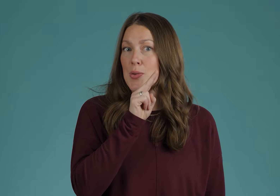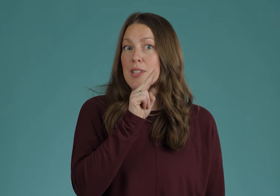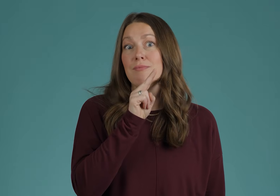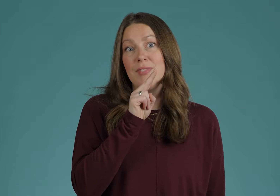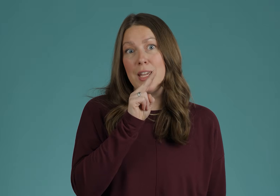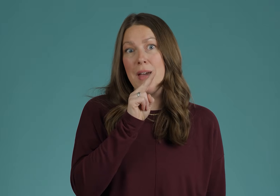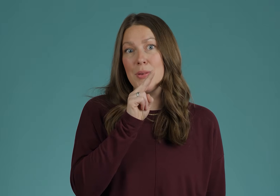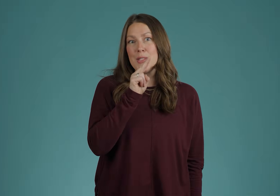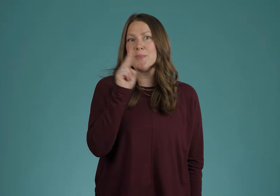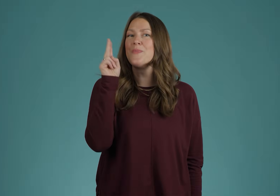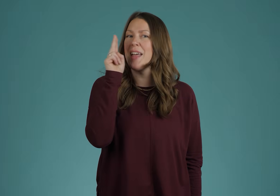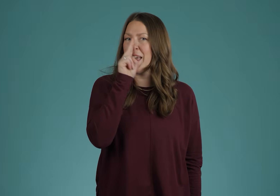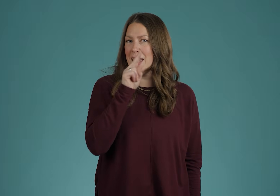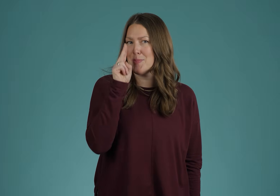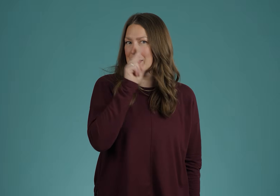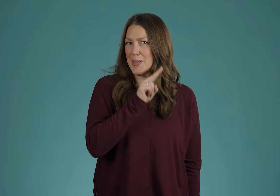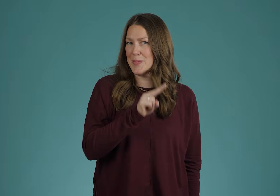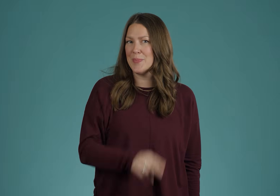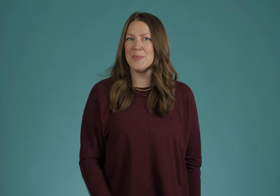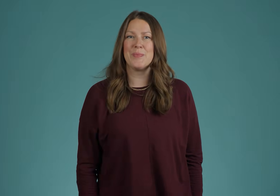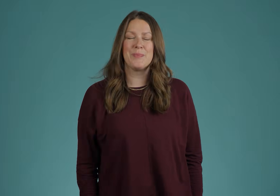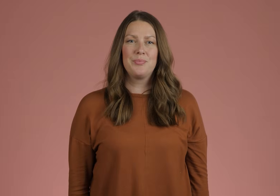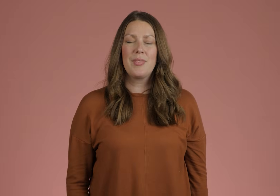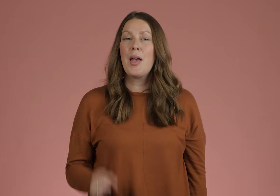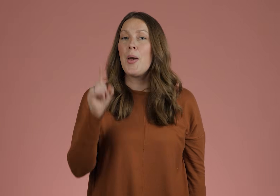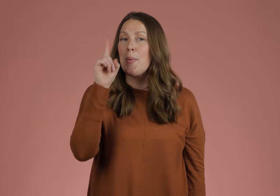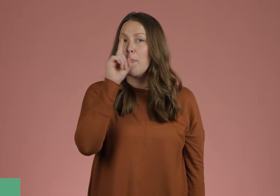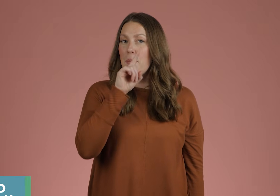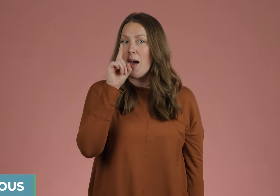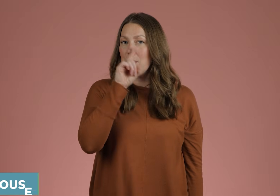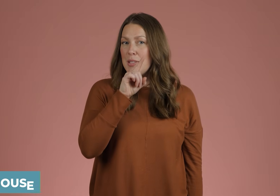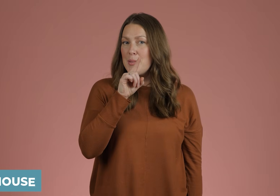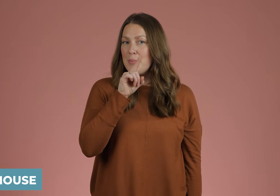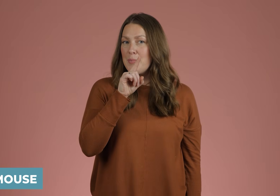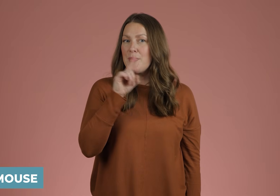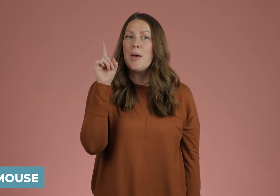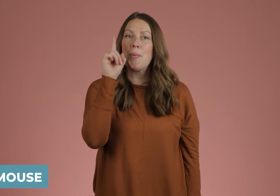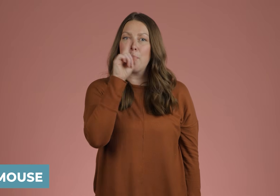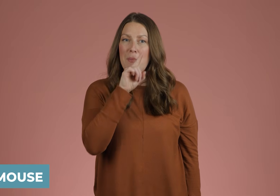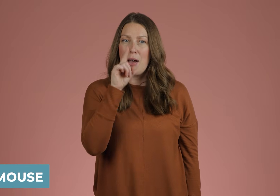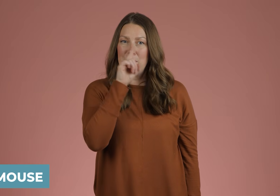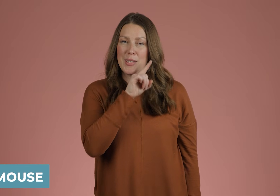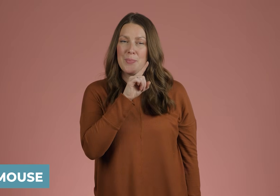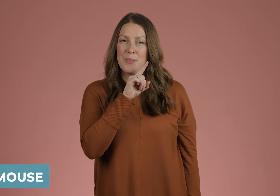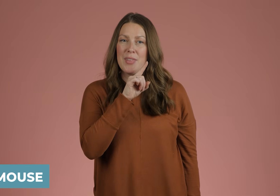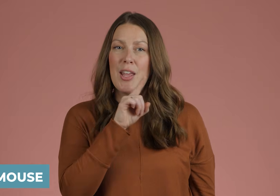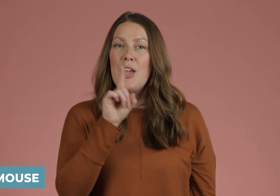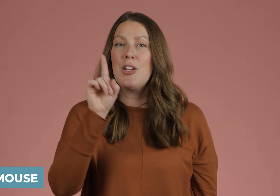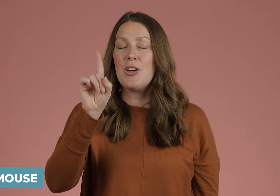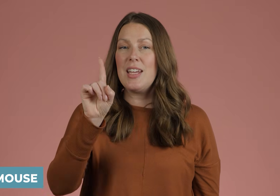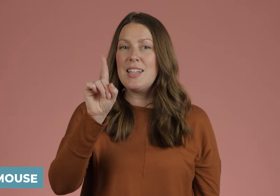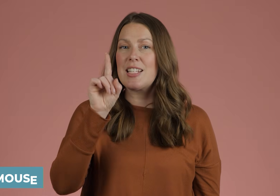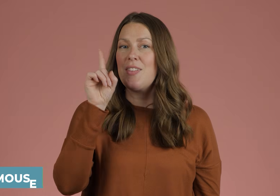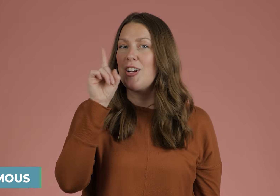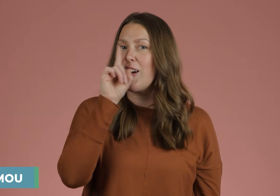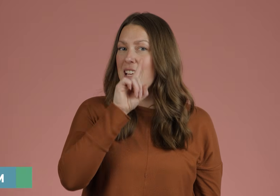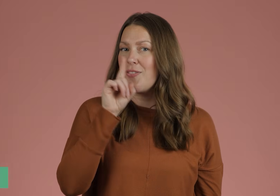nose like a mouse. Hamster.